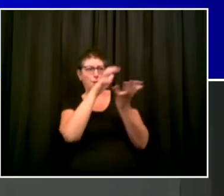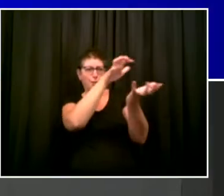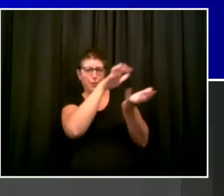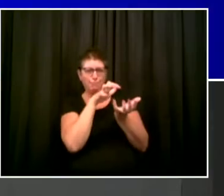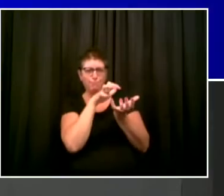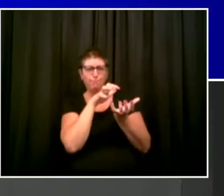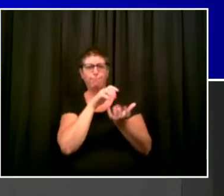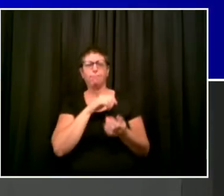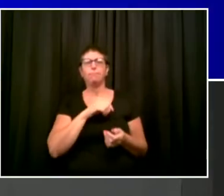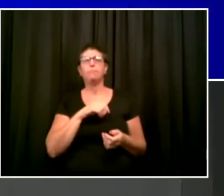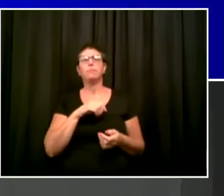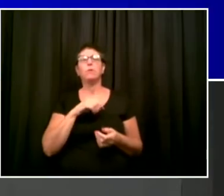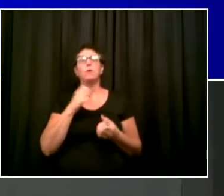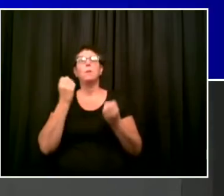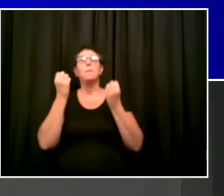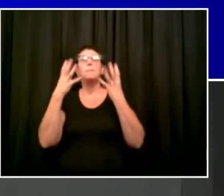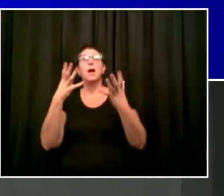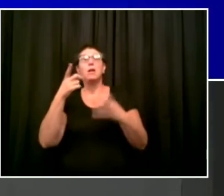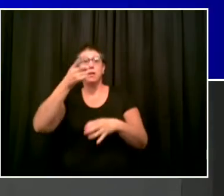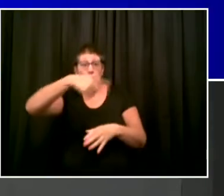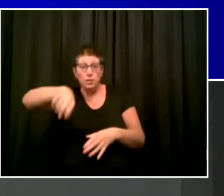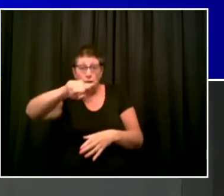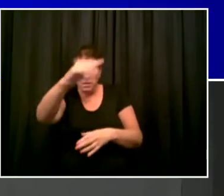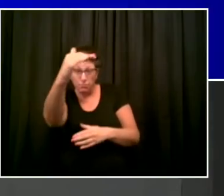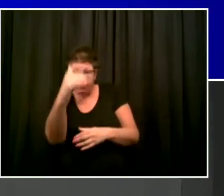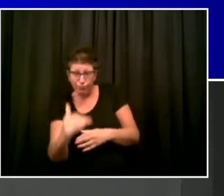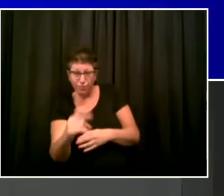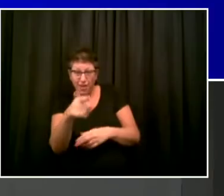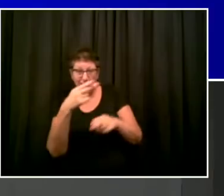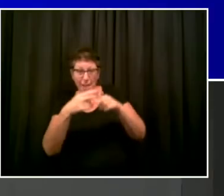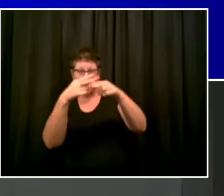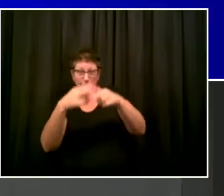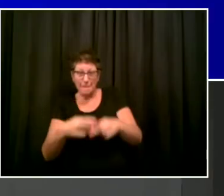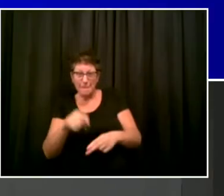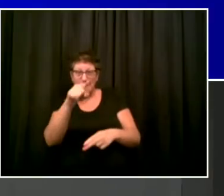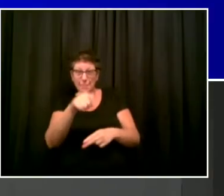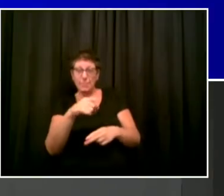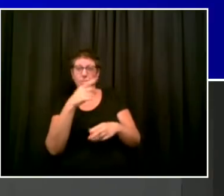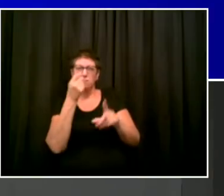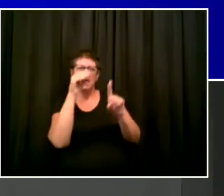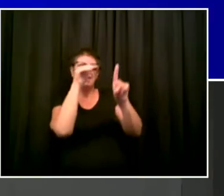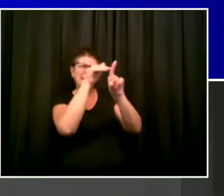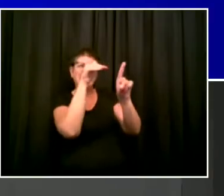MANY, MANY